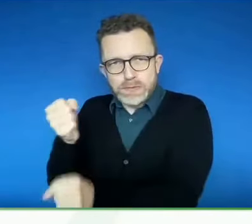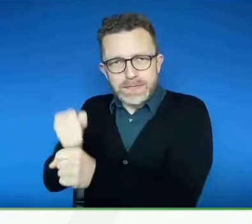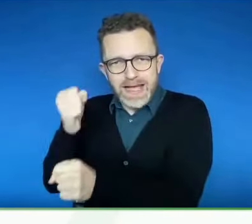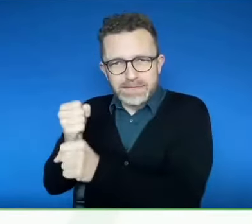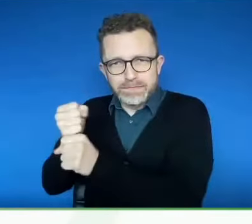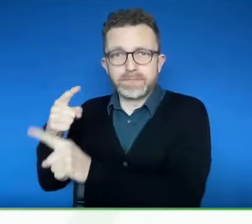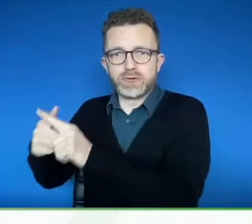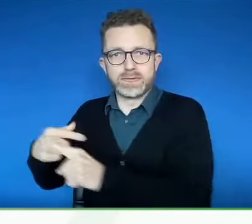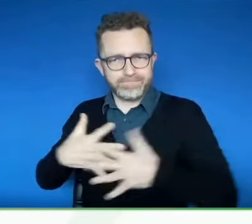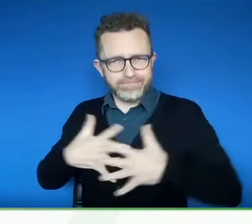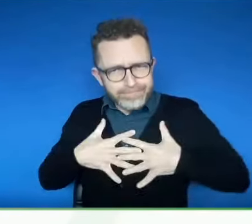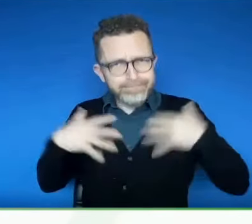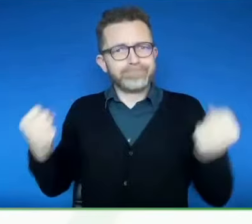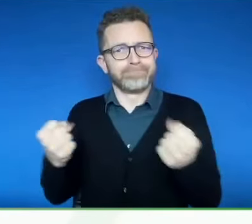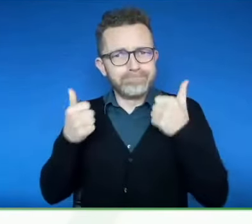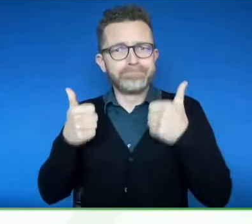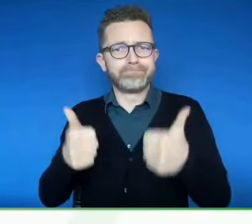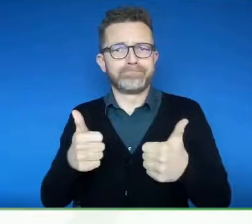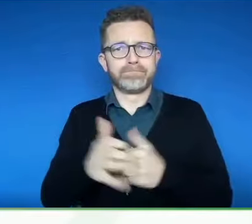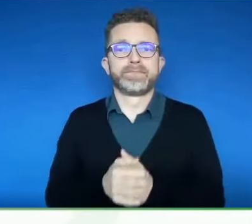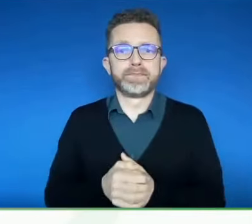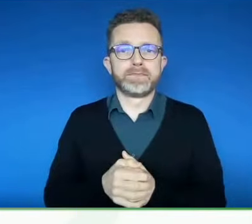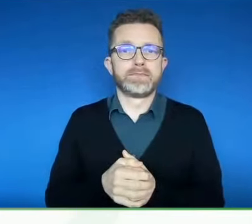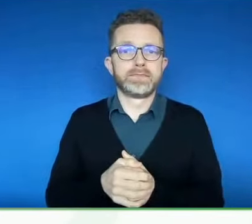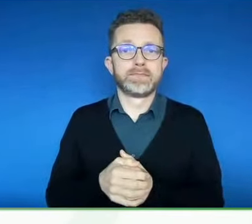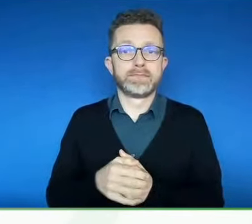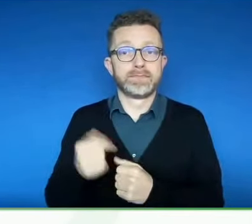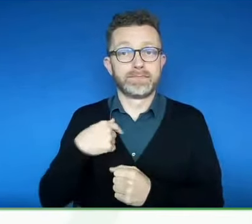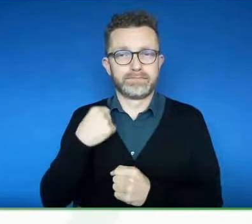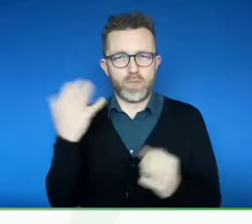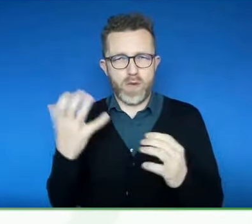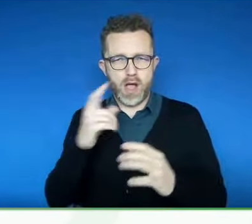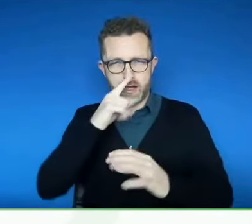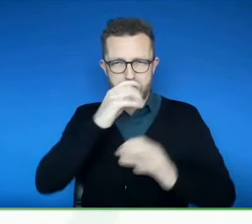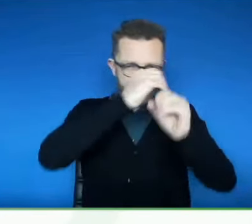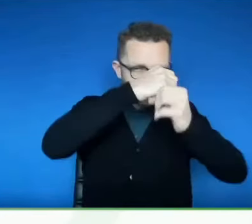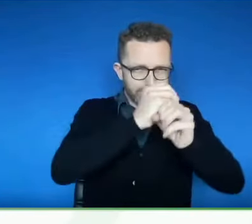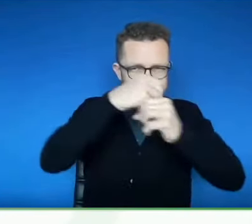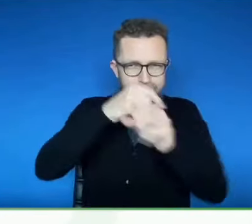The theory behind this is that governments and particularly local